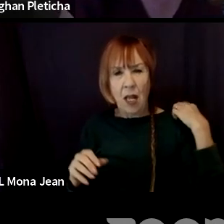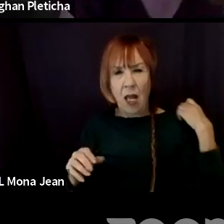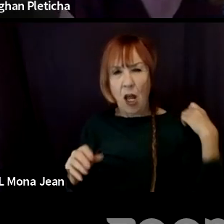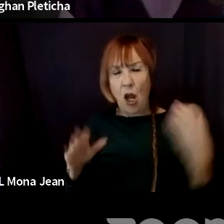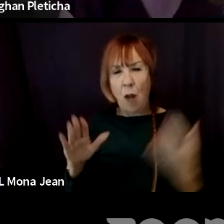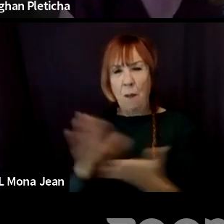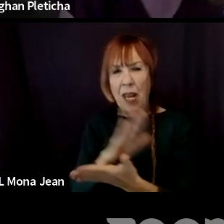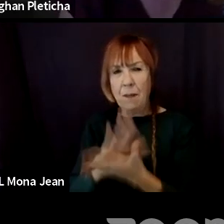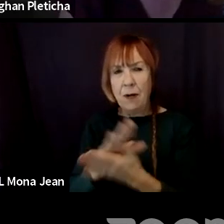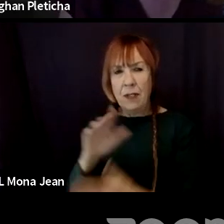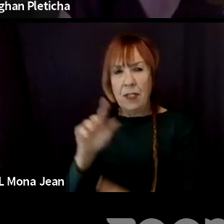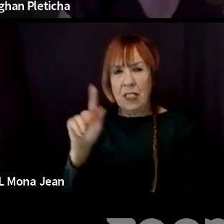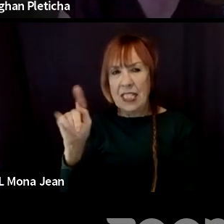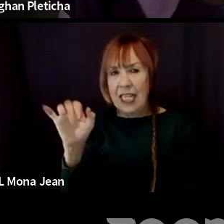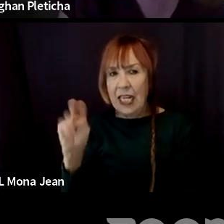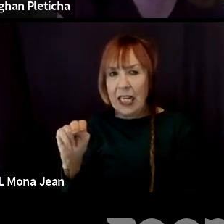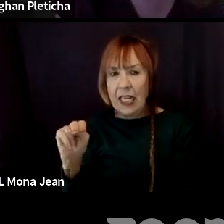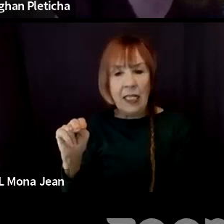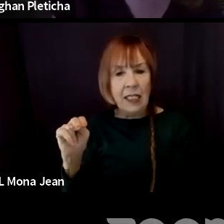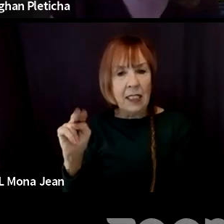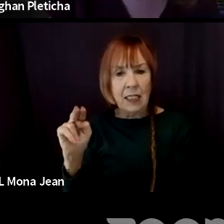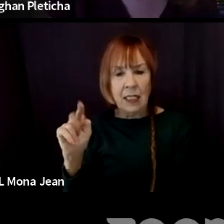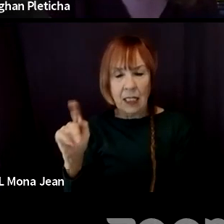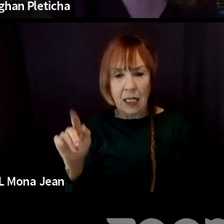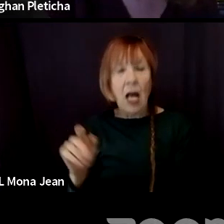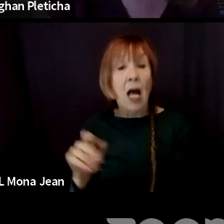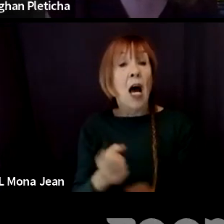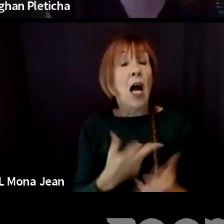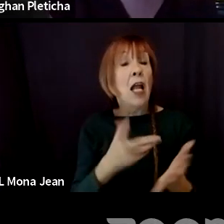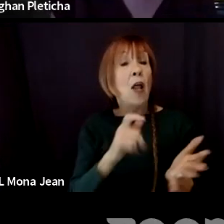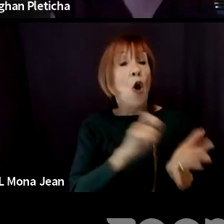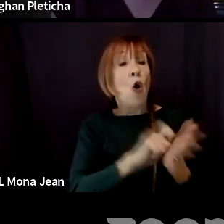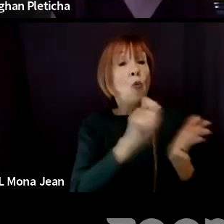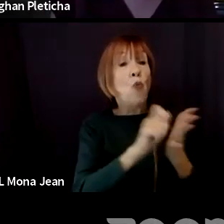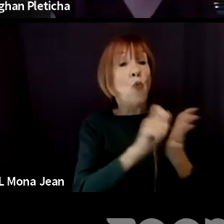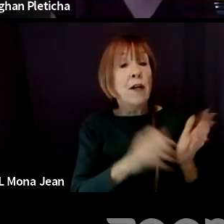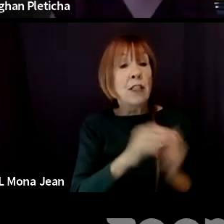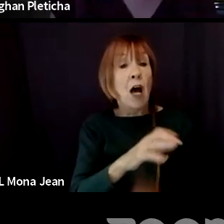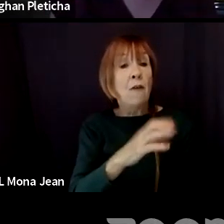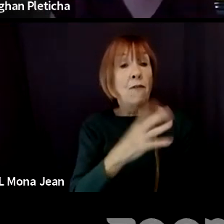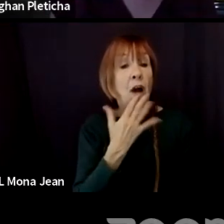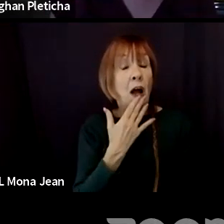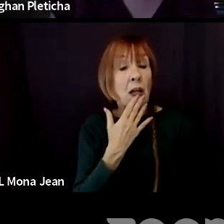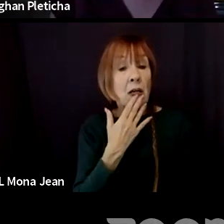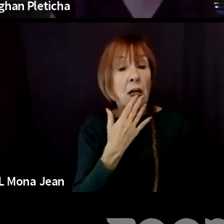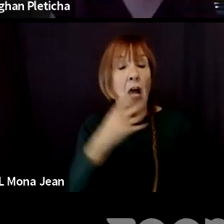And then for a lot of the writers of color, diverse representation is not a podcast,